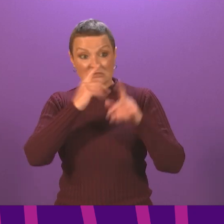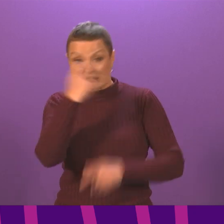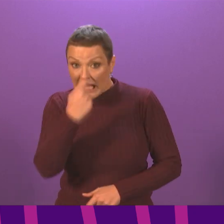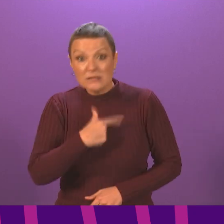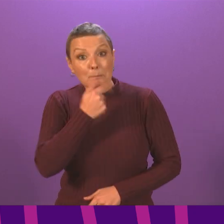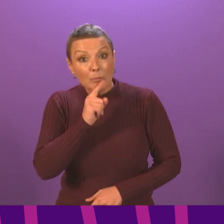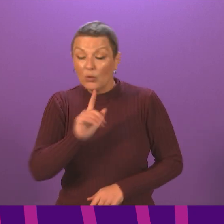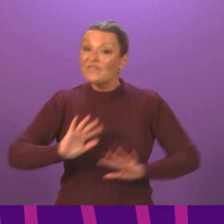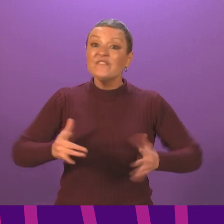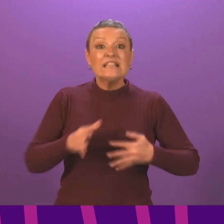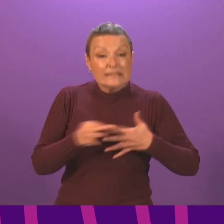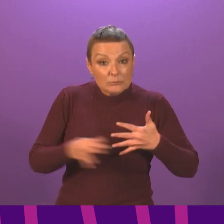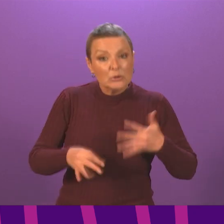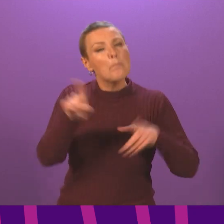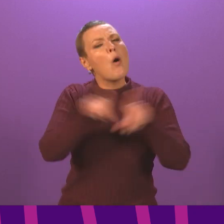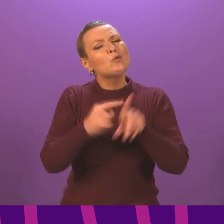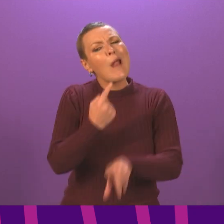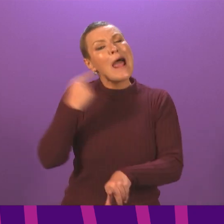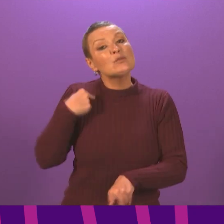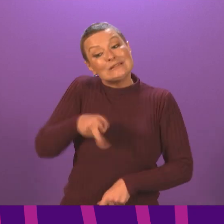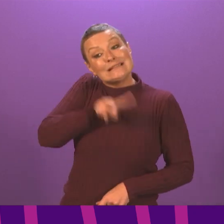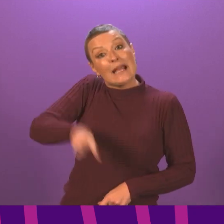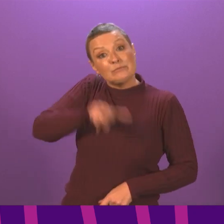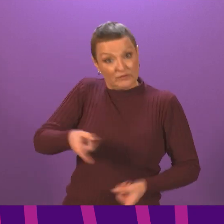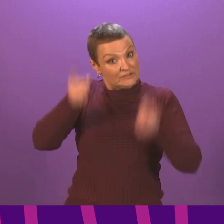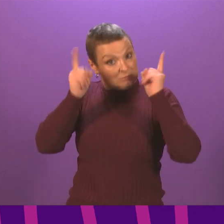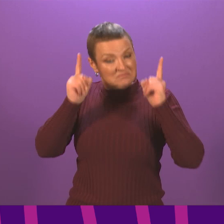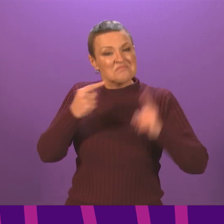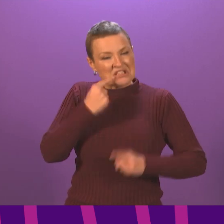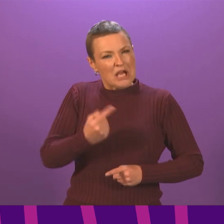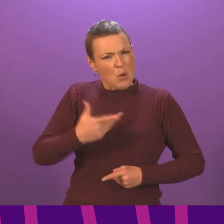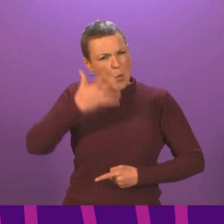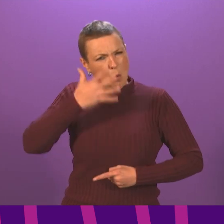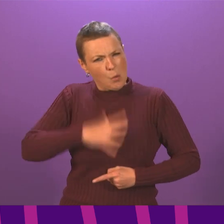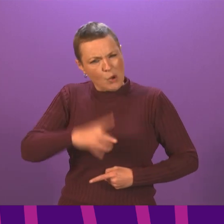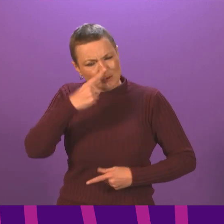testing, but, last week, the Deputy First Minister also gave a clear commitment to exploring